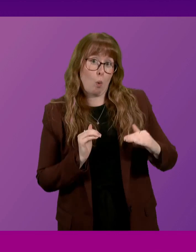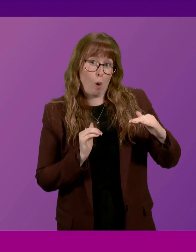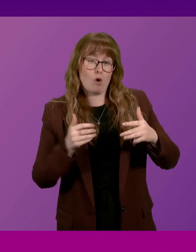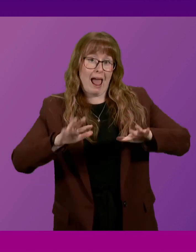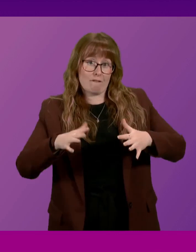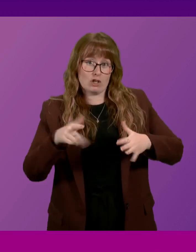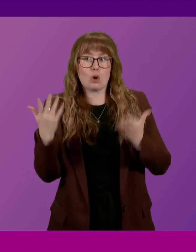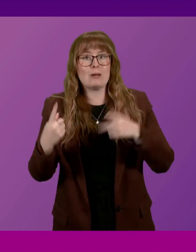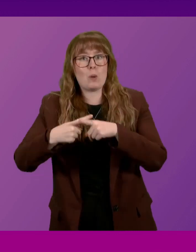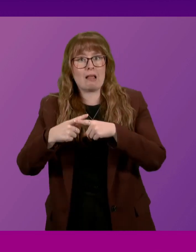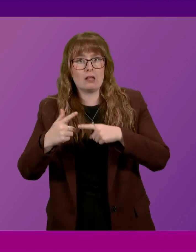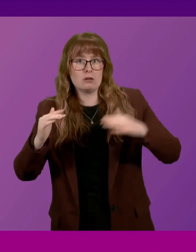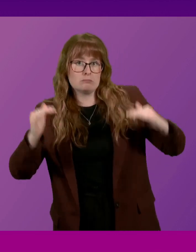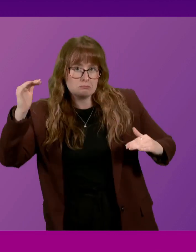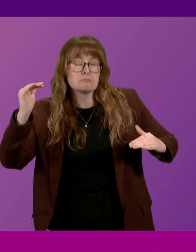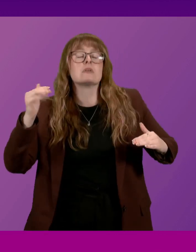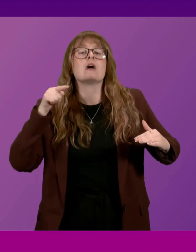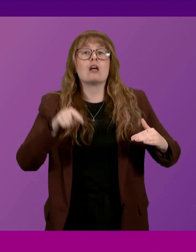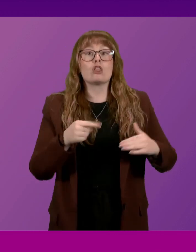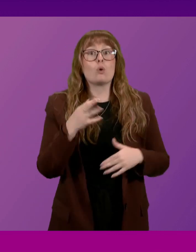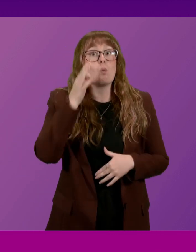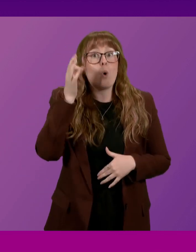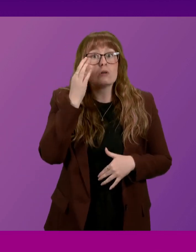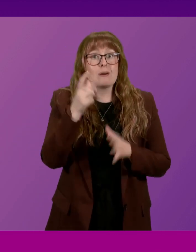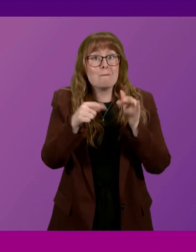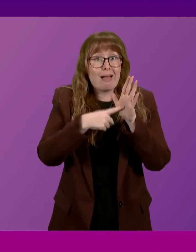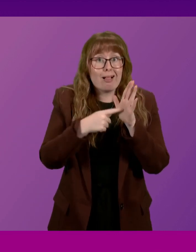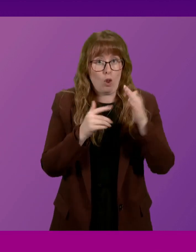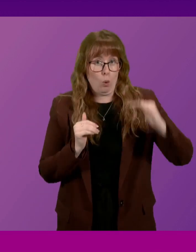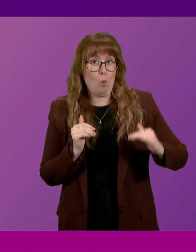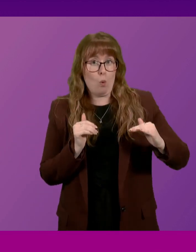than it is in England, and water bills are 20 per cent lower. We have free prescriptions in